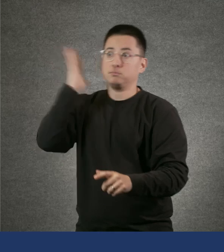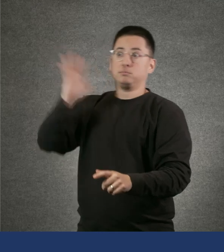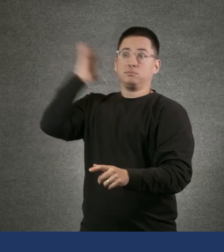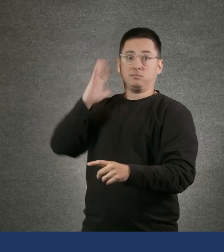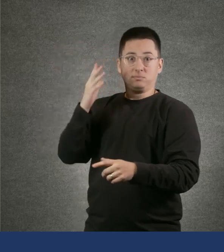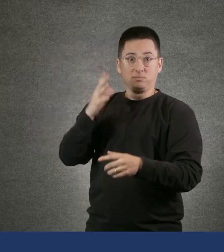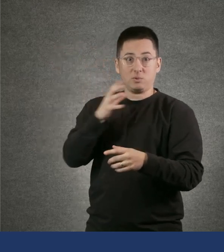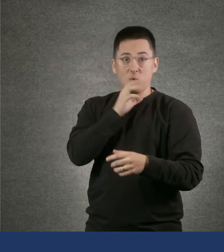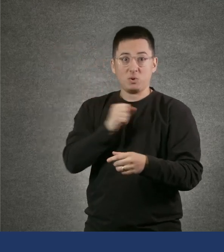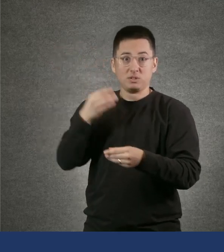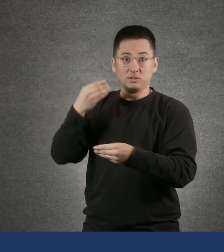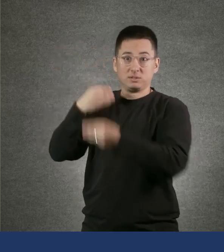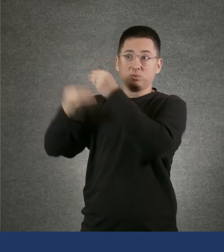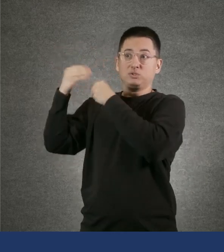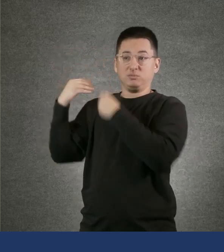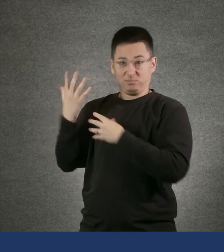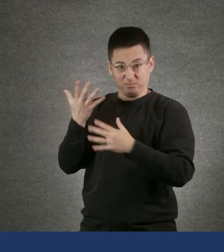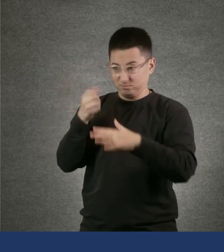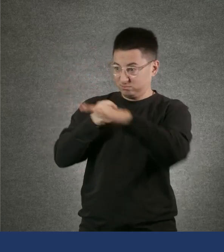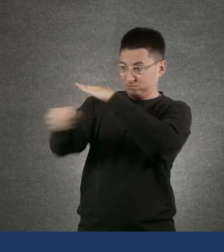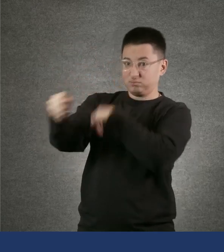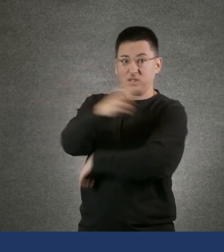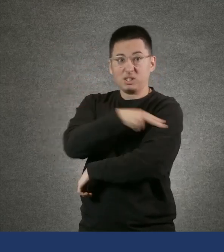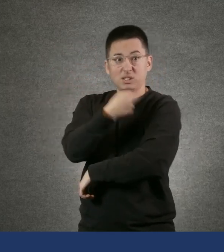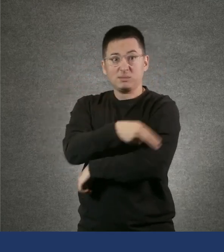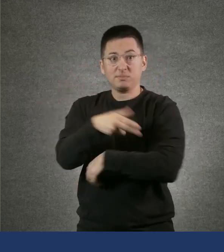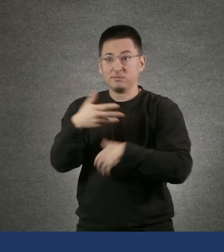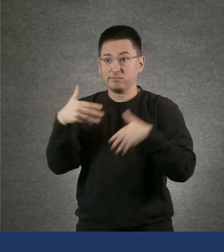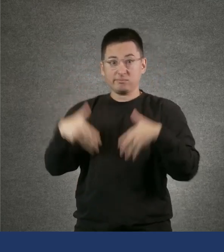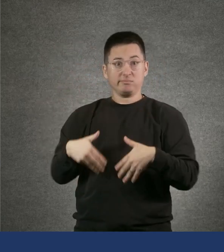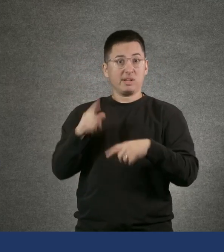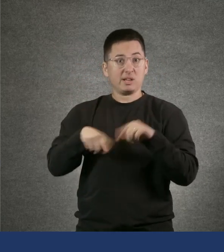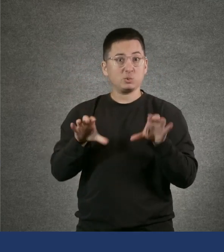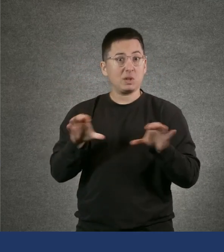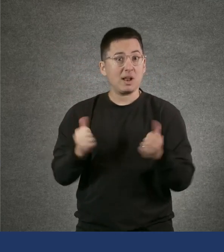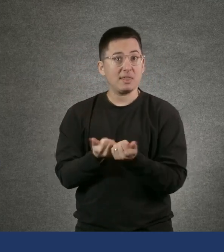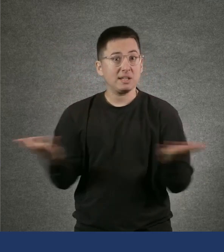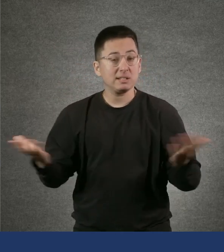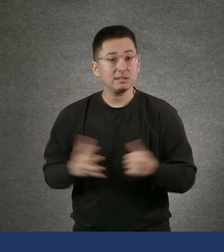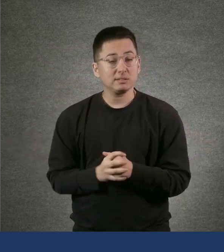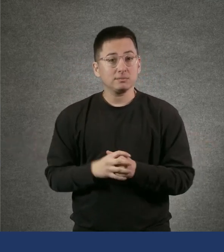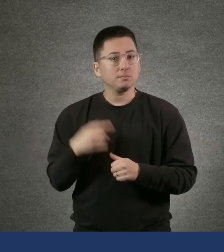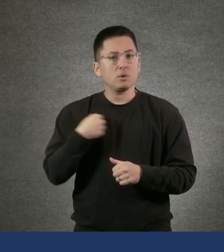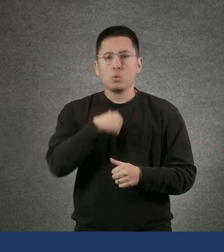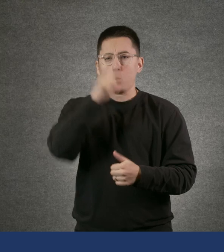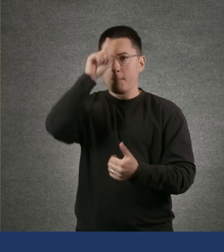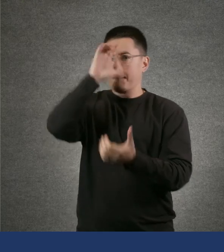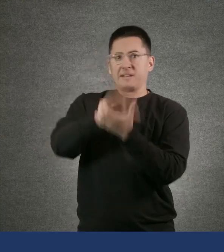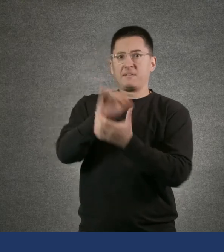We do not believe that was the intent of the law when it was written, and indeed it contradicts the freedom